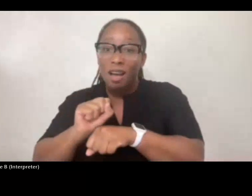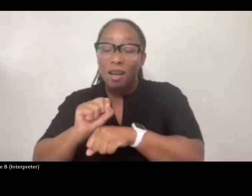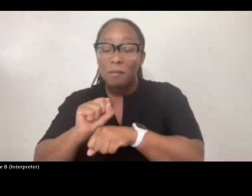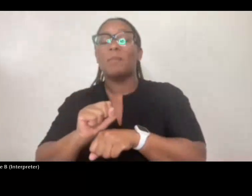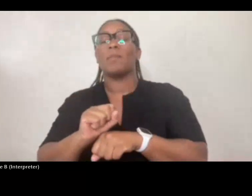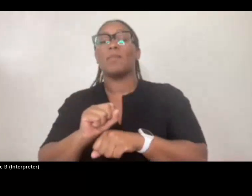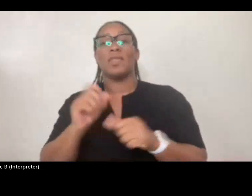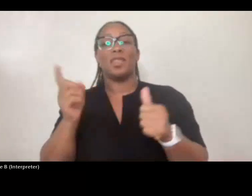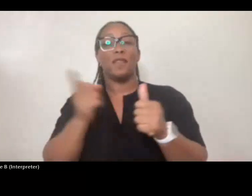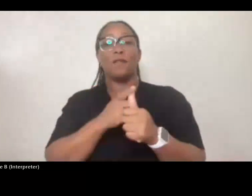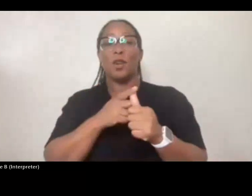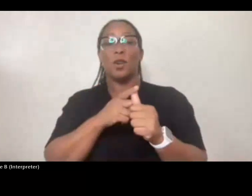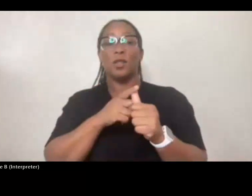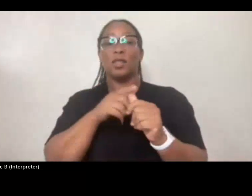The first observation is this.